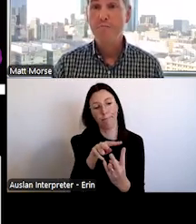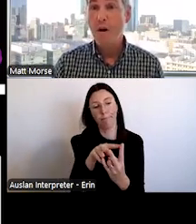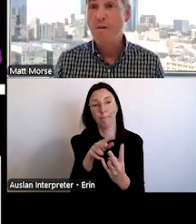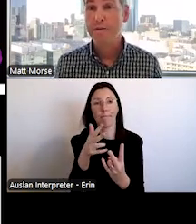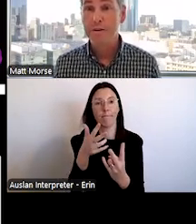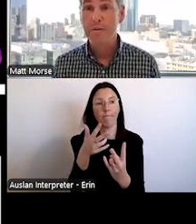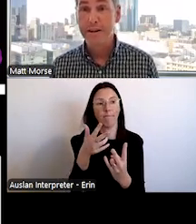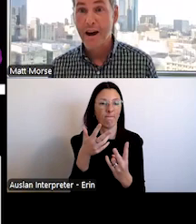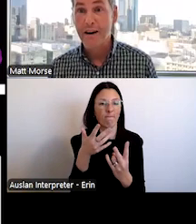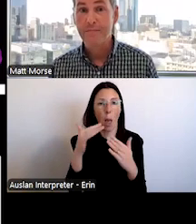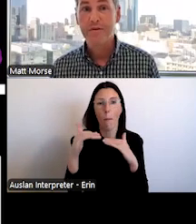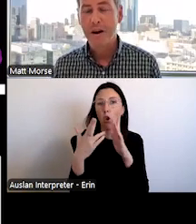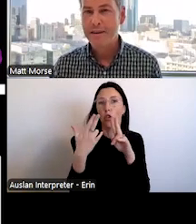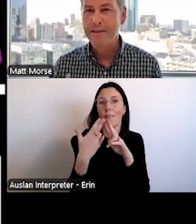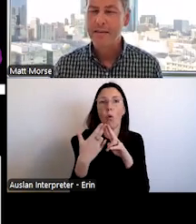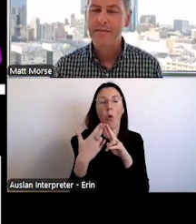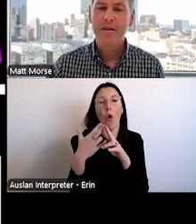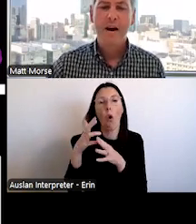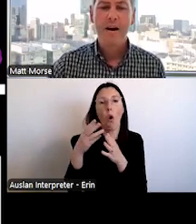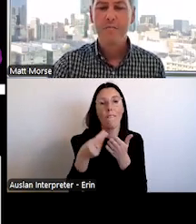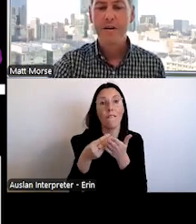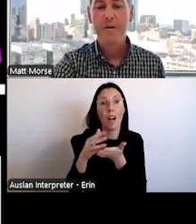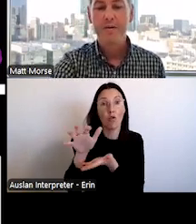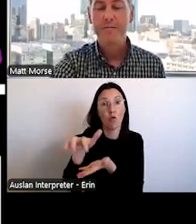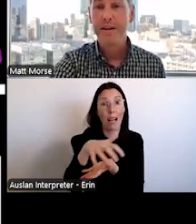and what they are doing now. So I think that is where the bulk of